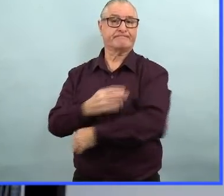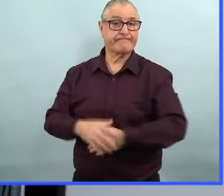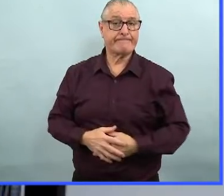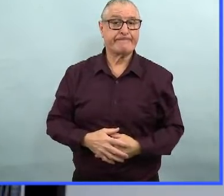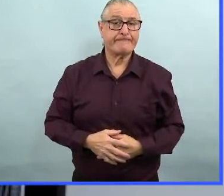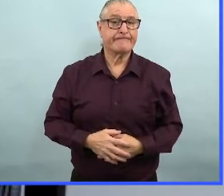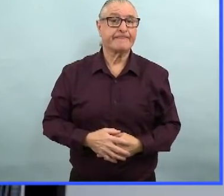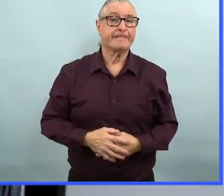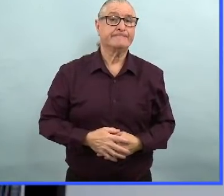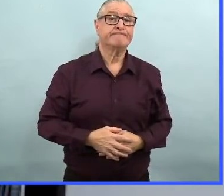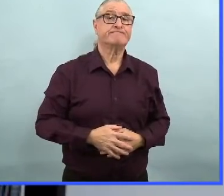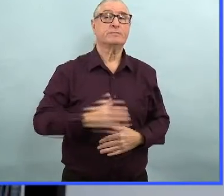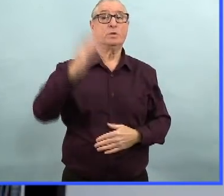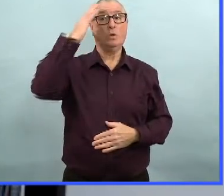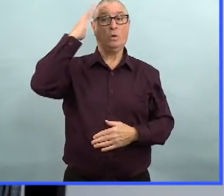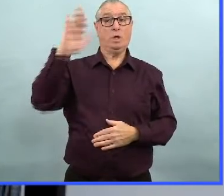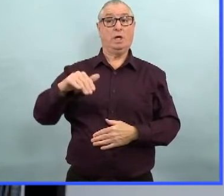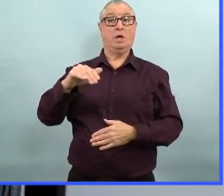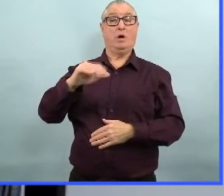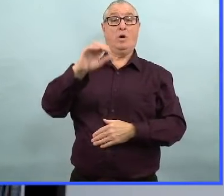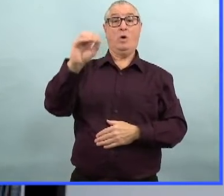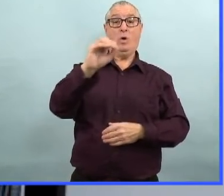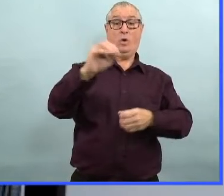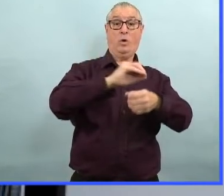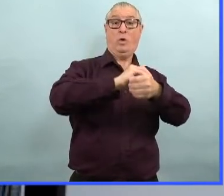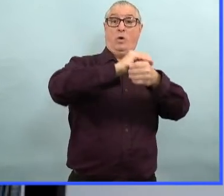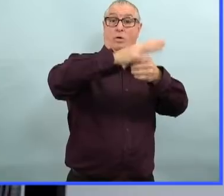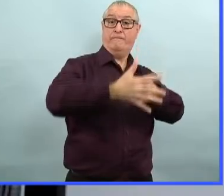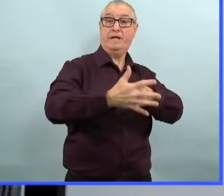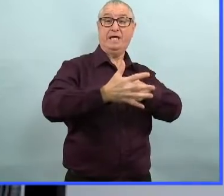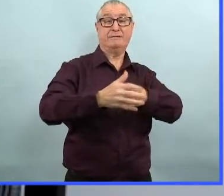the timeline between second and third doses has been shortened for some individuals